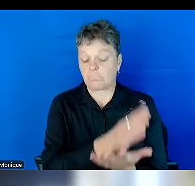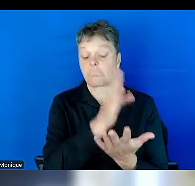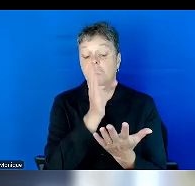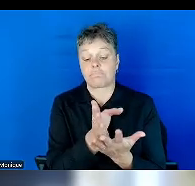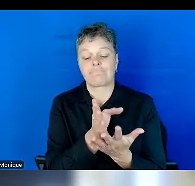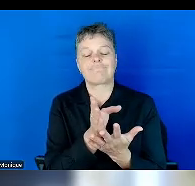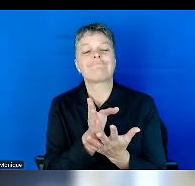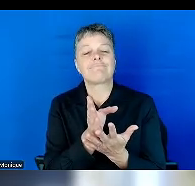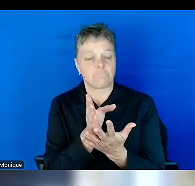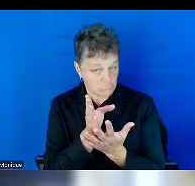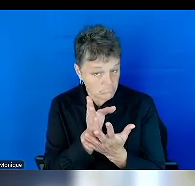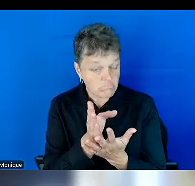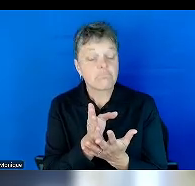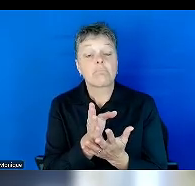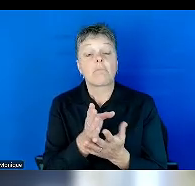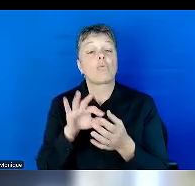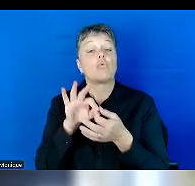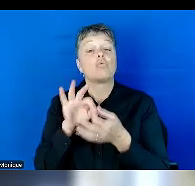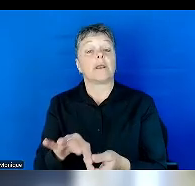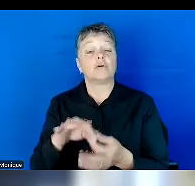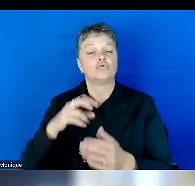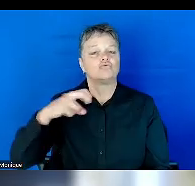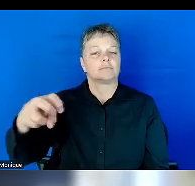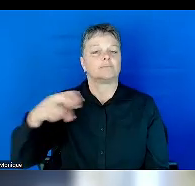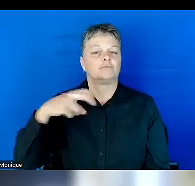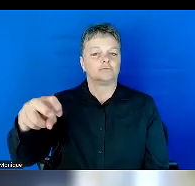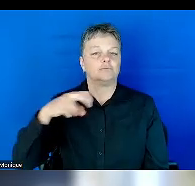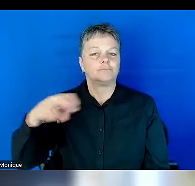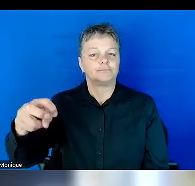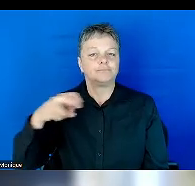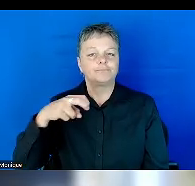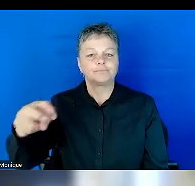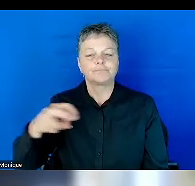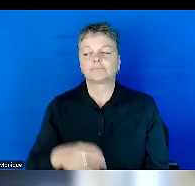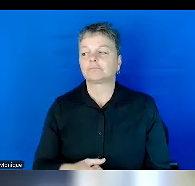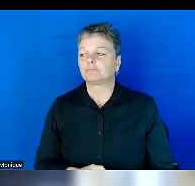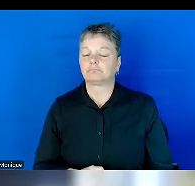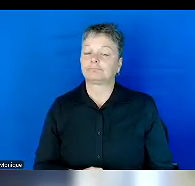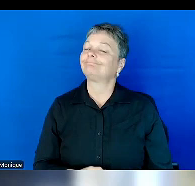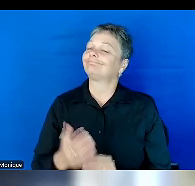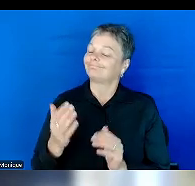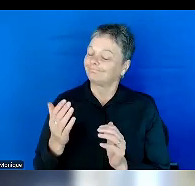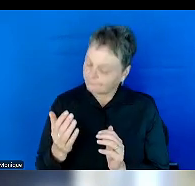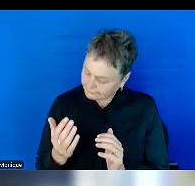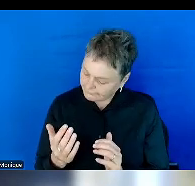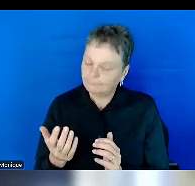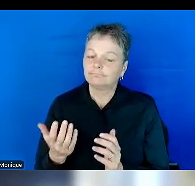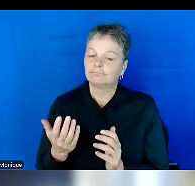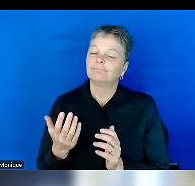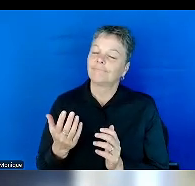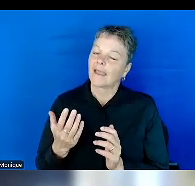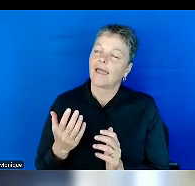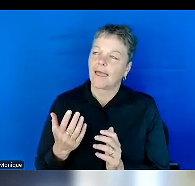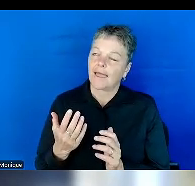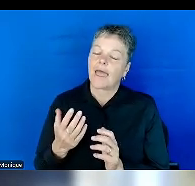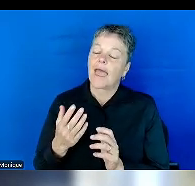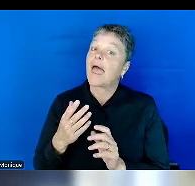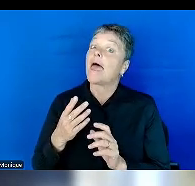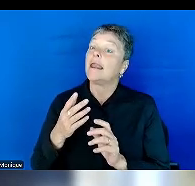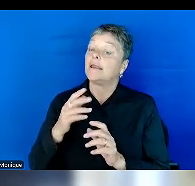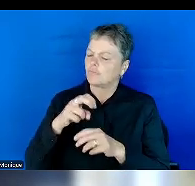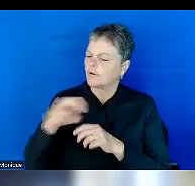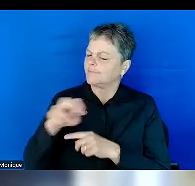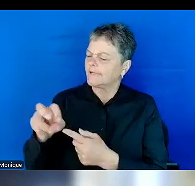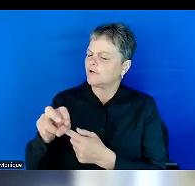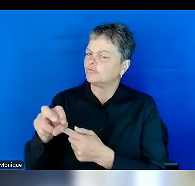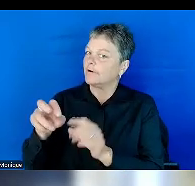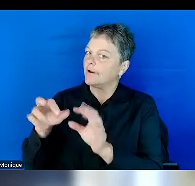related to transportation. Um, again, specific to uh has to be specific to disability. Um, and when